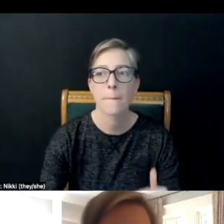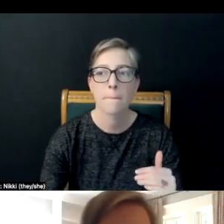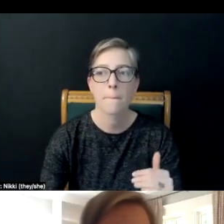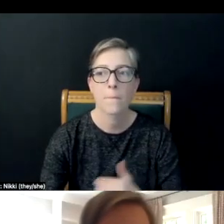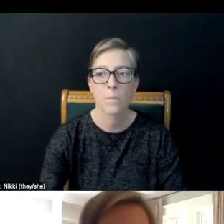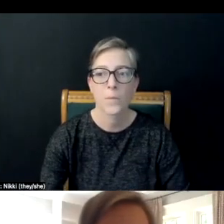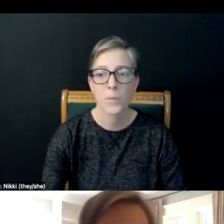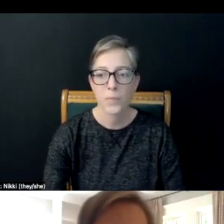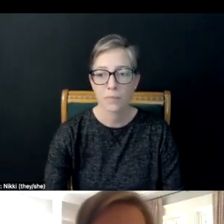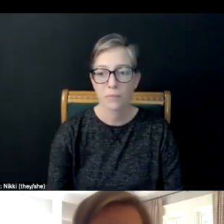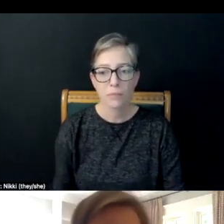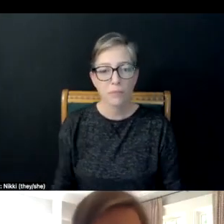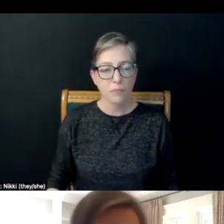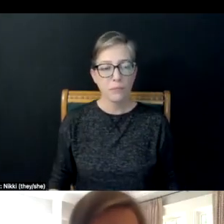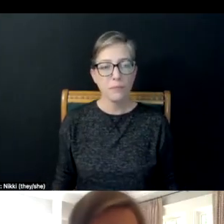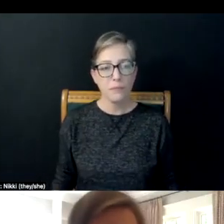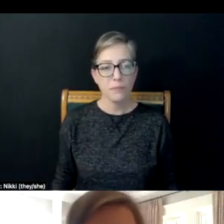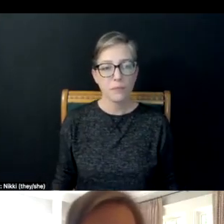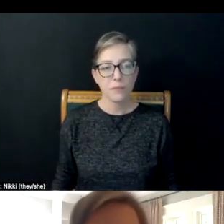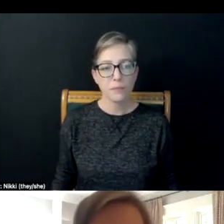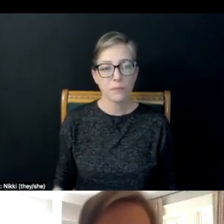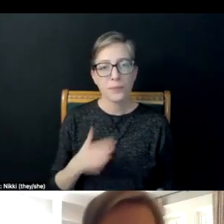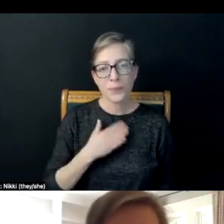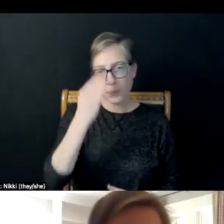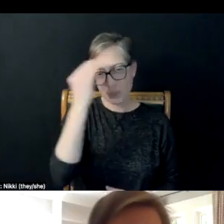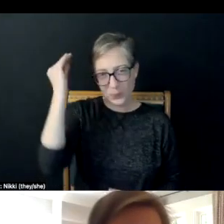My takeaway messages and hopefully I've left enough time because I think there's